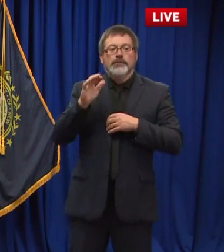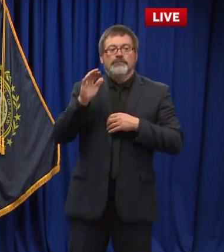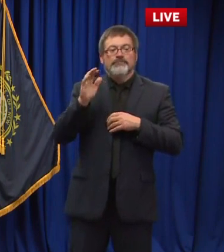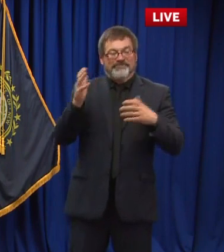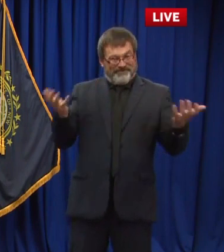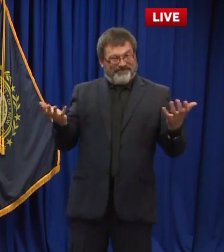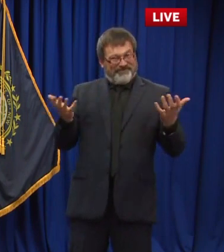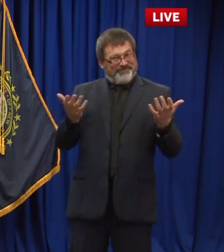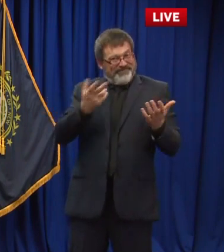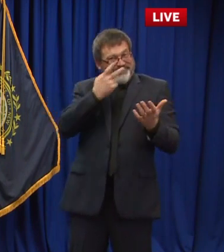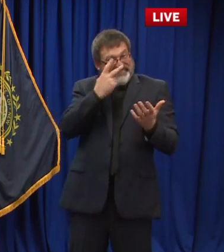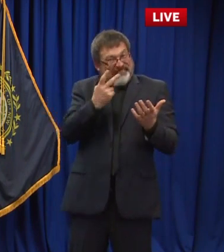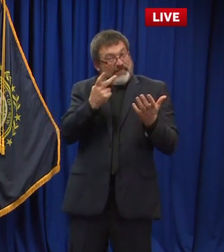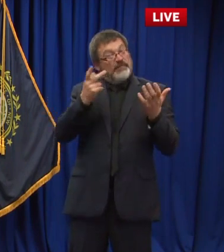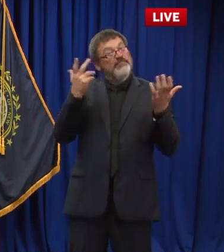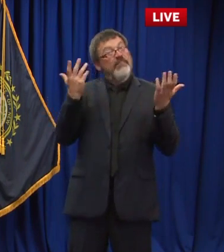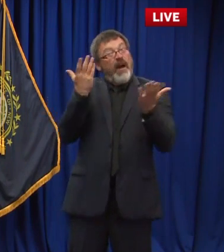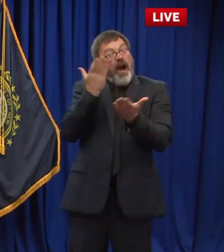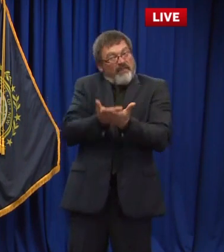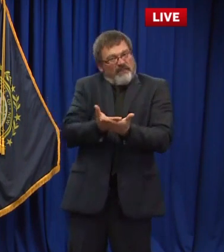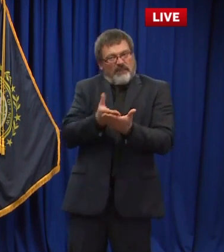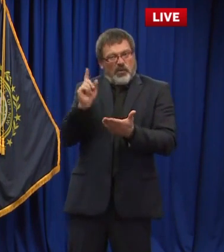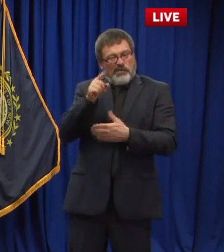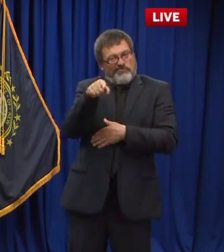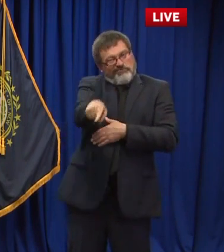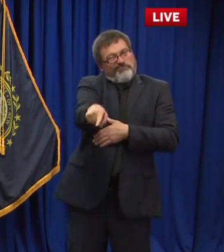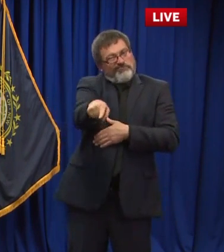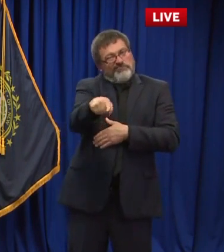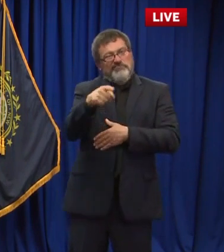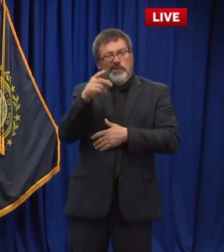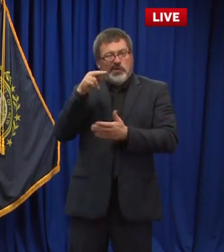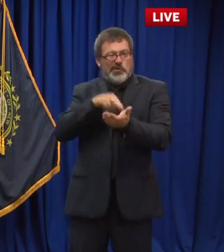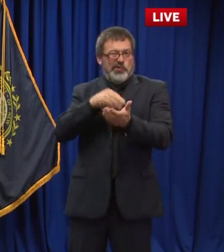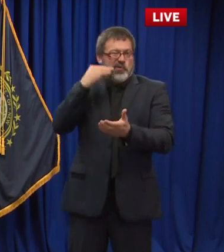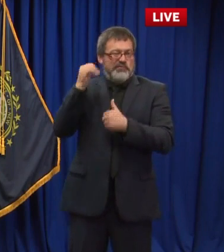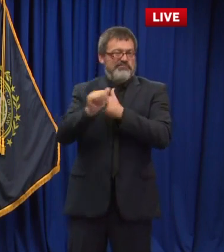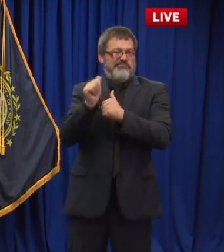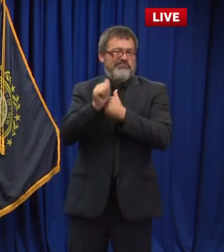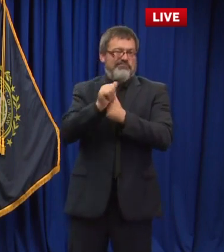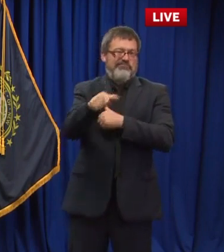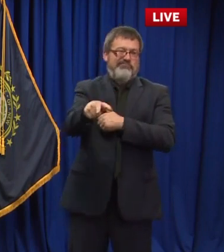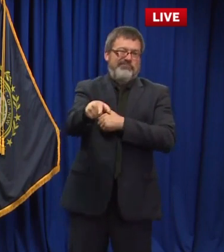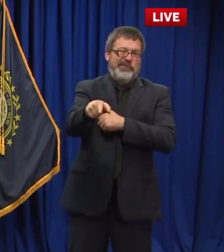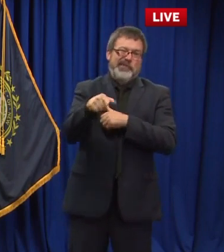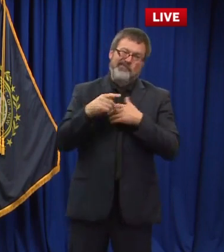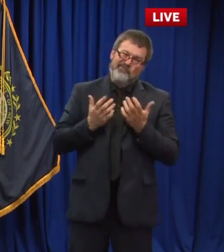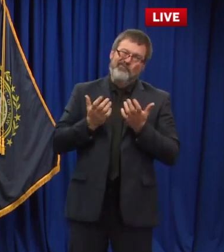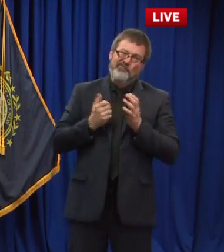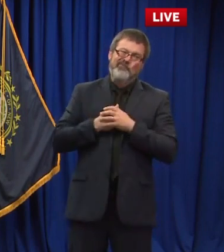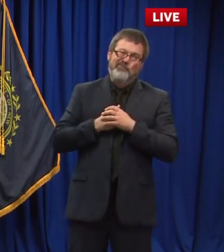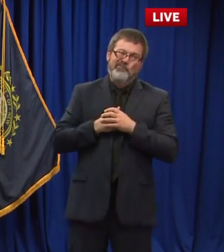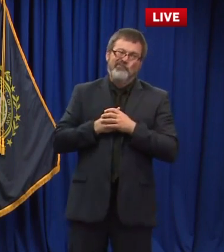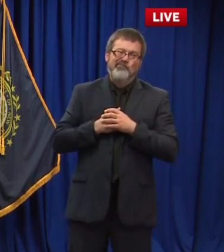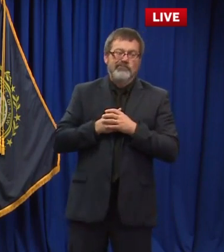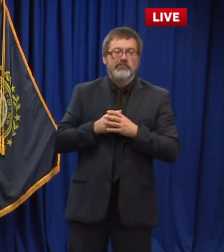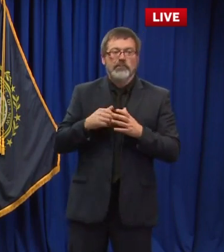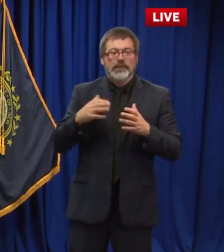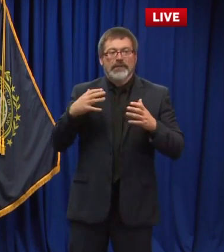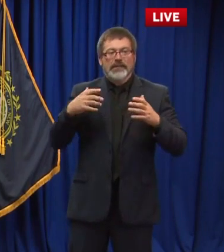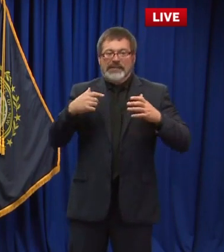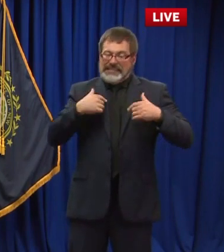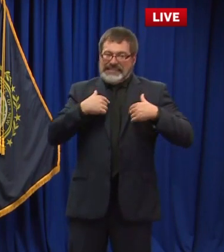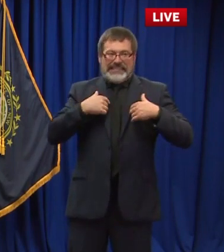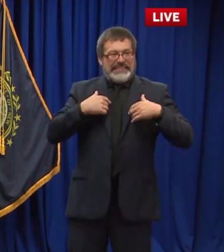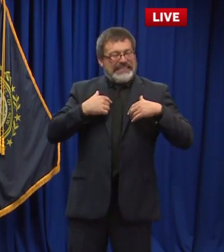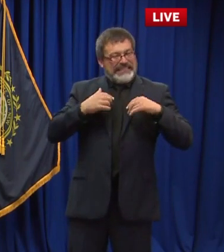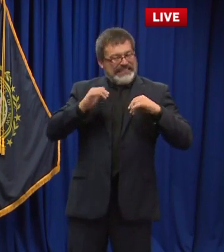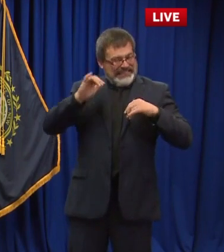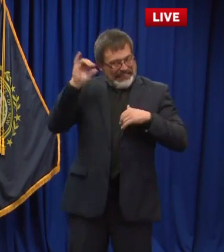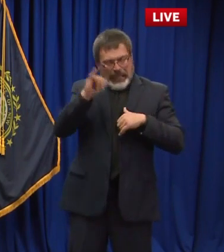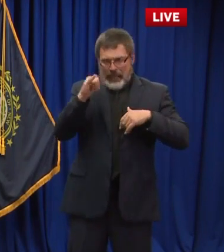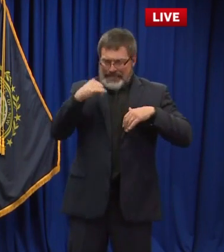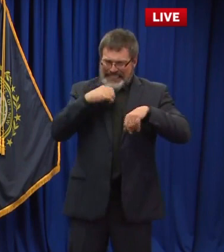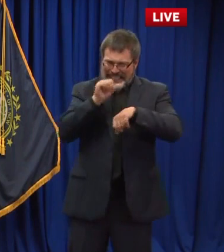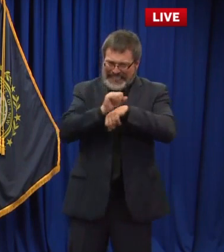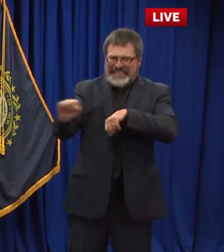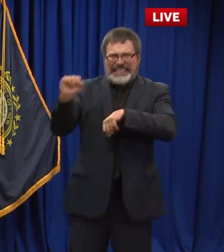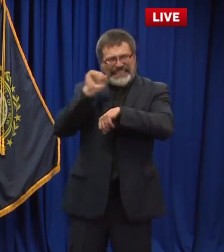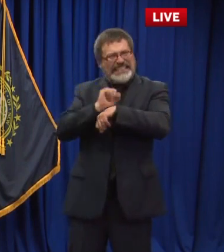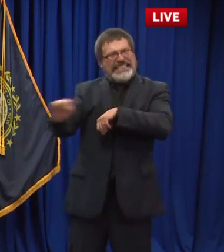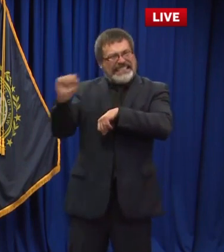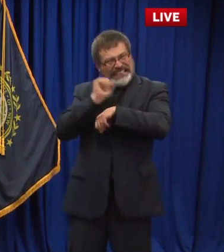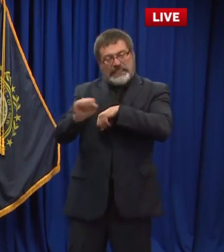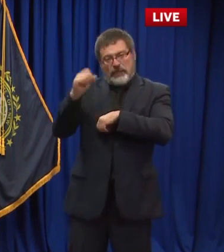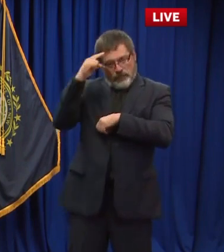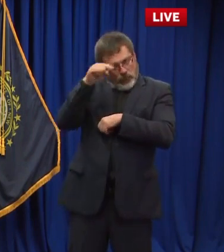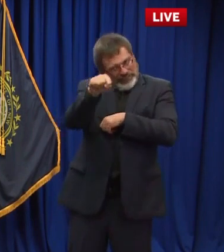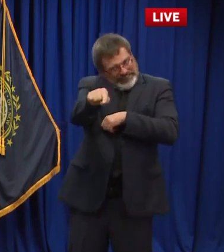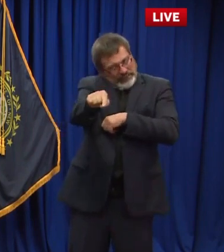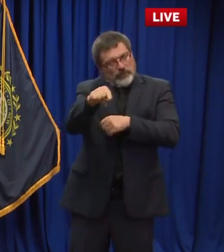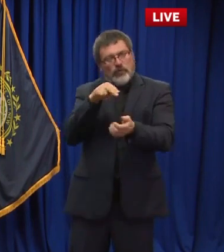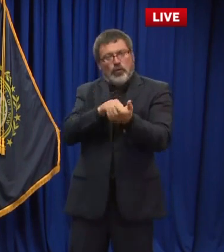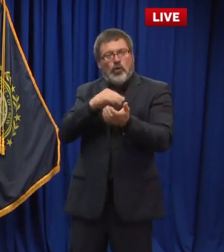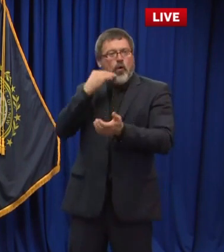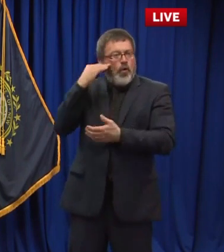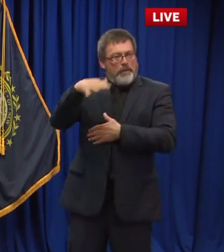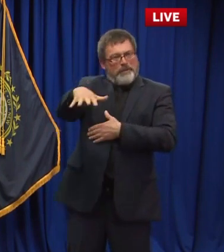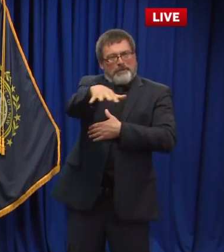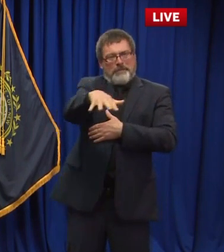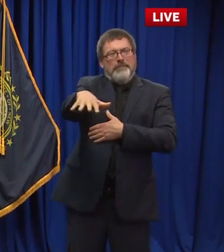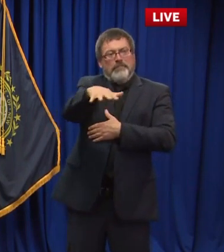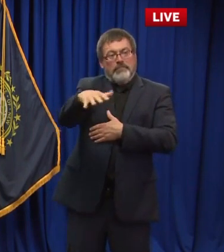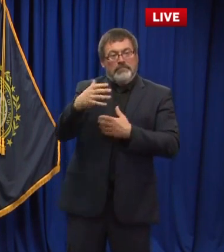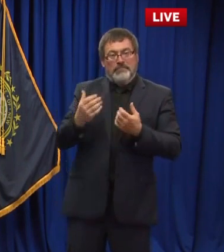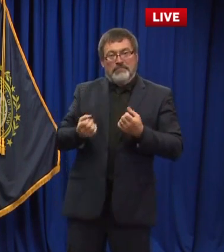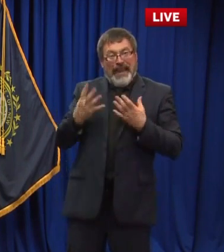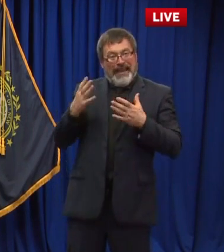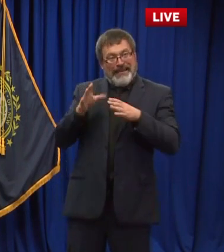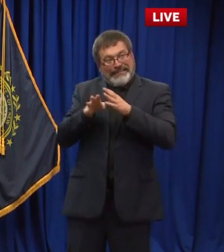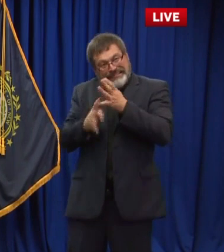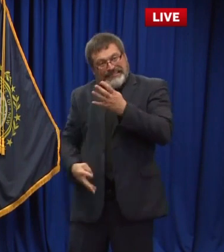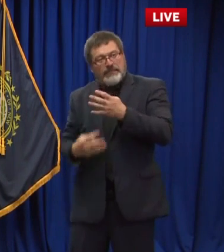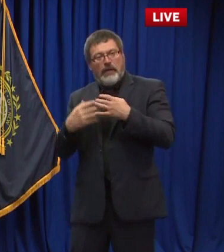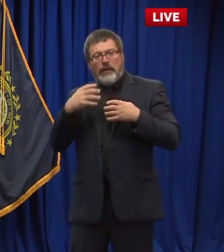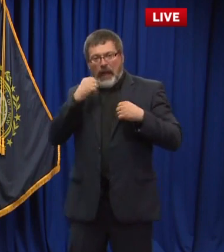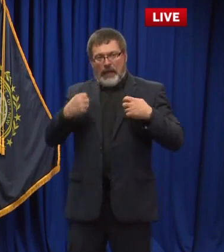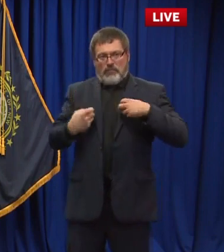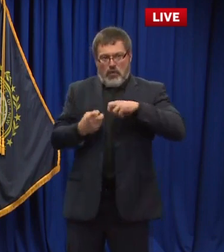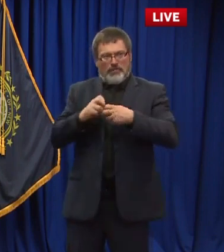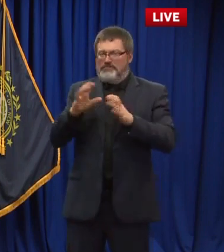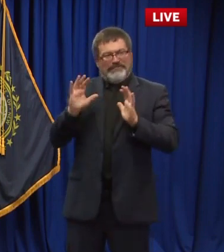THIS HIGHLIGHTS WHAT WE ARE TRYING TO AVOID, THE IMPACT THAT COVID-19 CAN HAVE ON COMMUNITIES AND WHY IT IS IMPORTANT TO PREVENT THE SPREAD OF COVID-19 WITHIN COMMUNITIES.